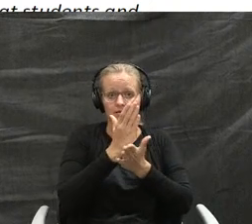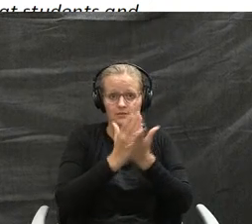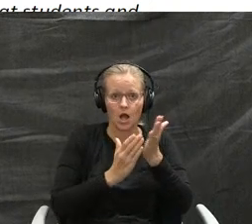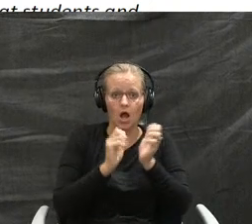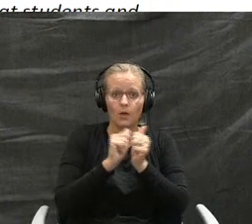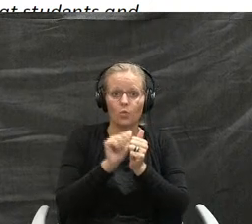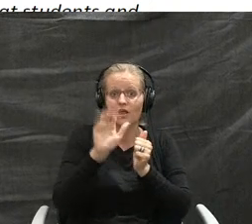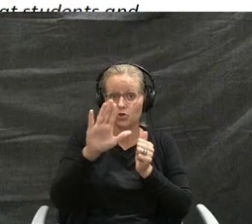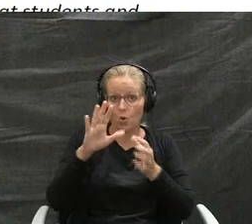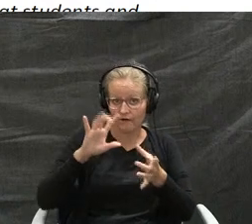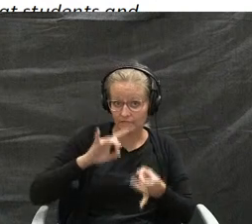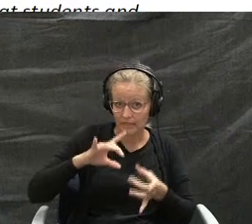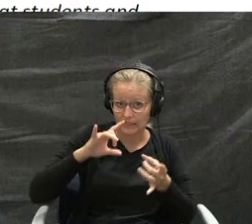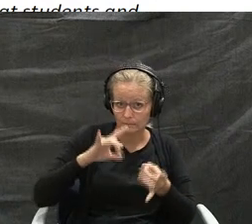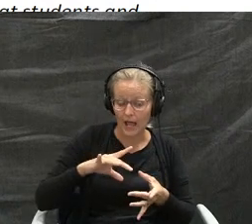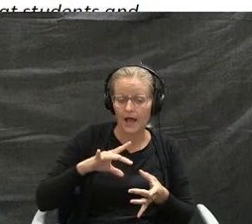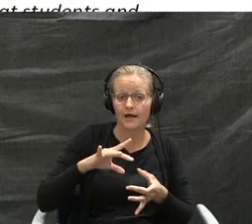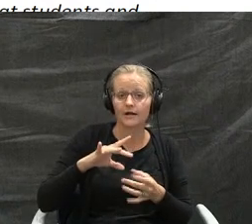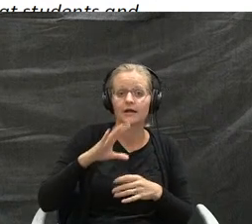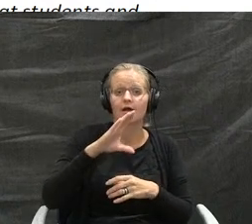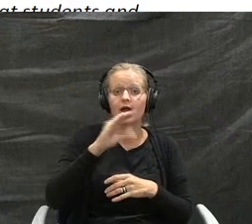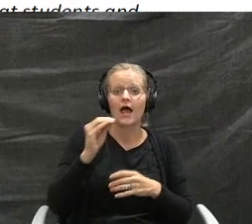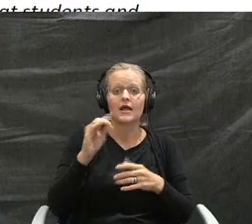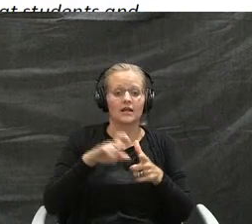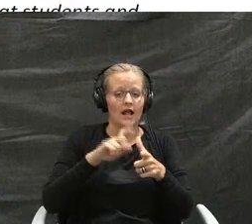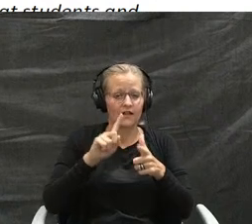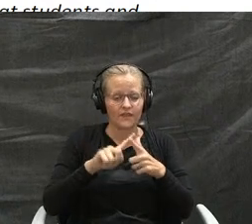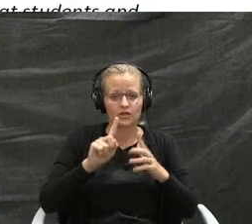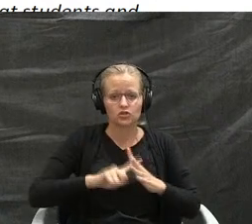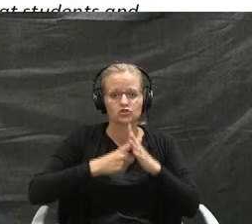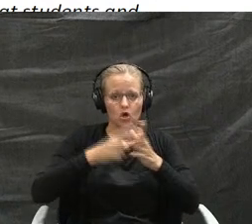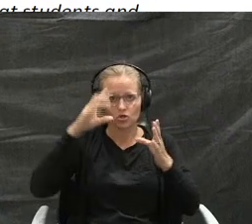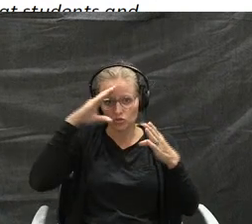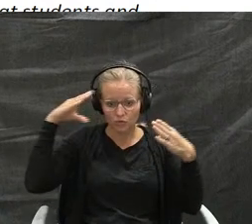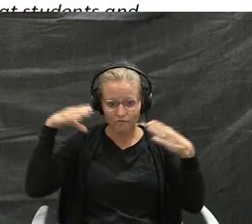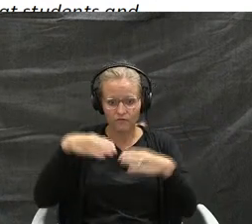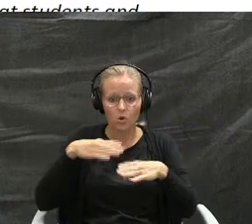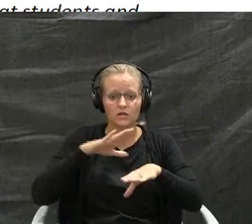began to focus on one plan. And so we put that together.